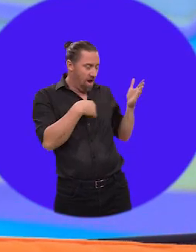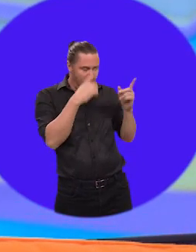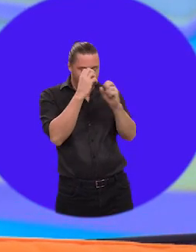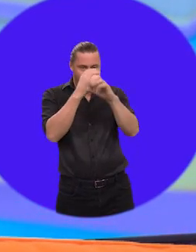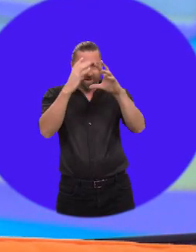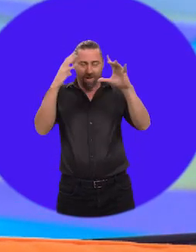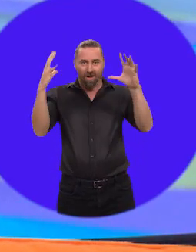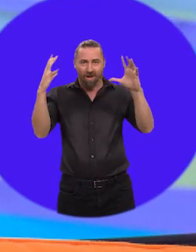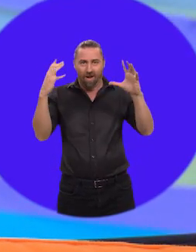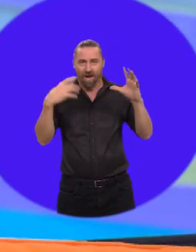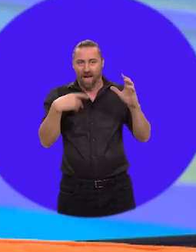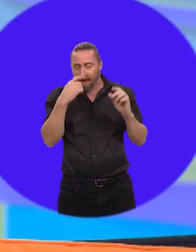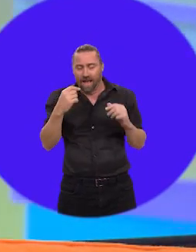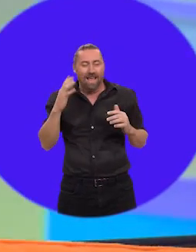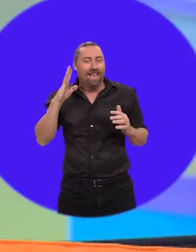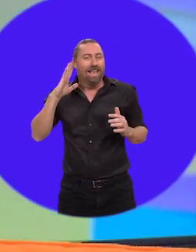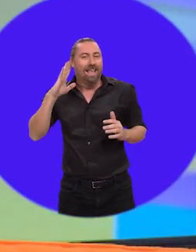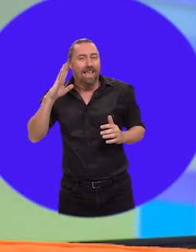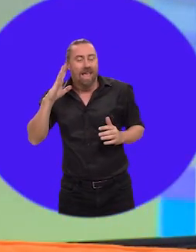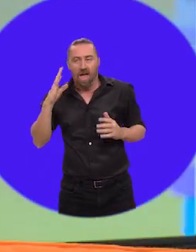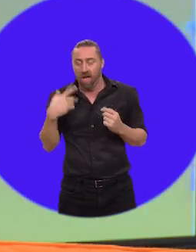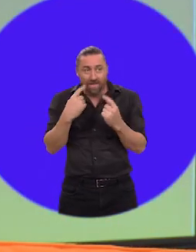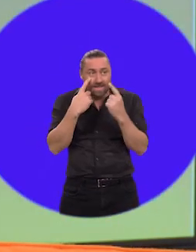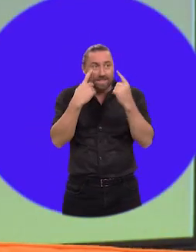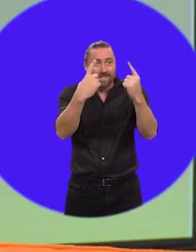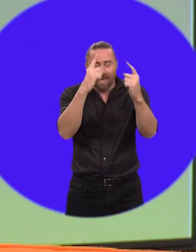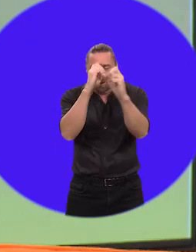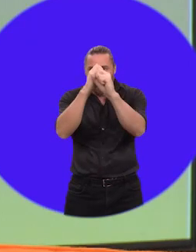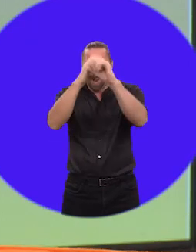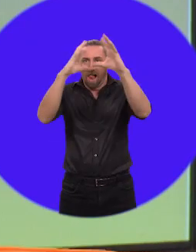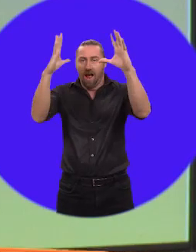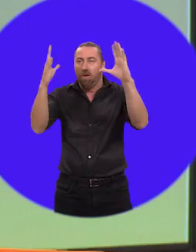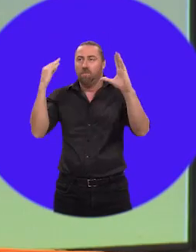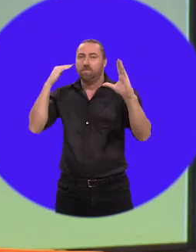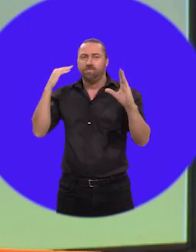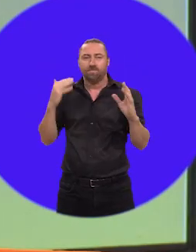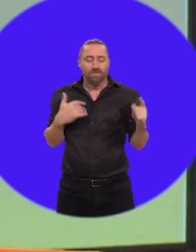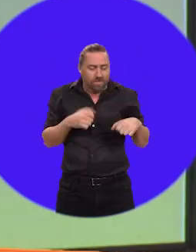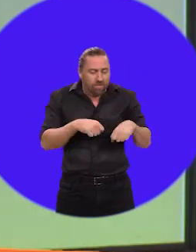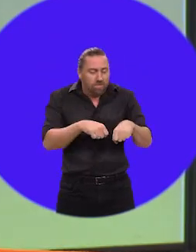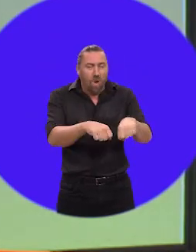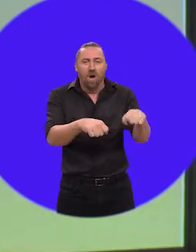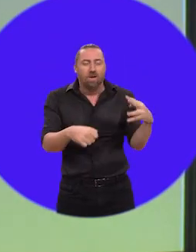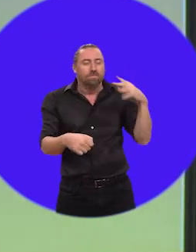I could see what she saw, I could hear what she heard. I could even (sniffing) smell what she smelled.